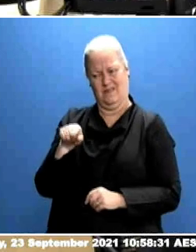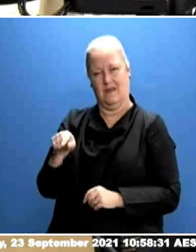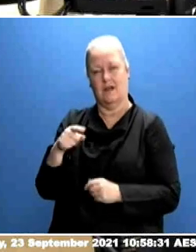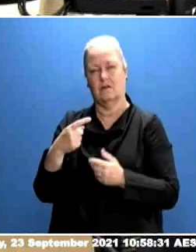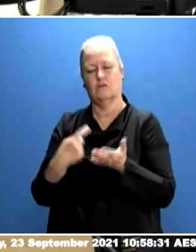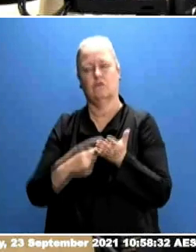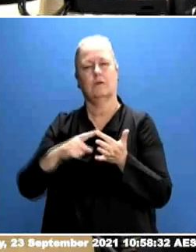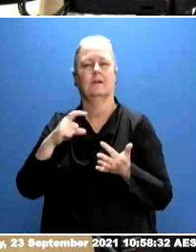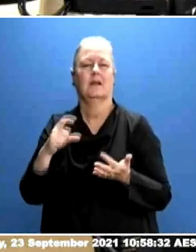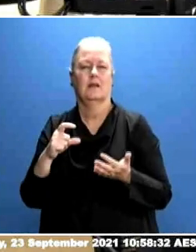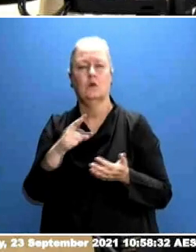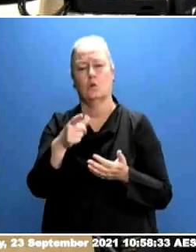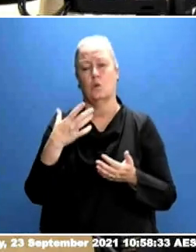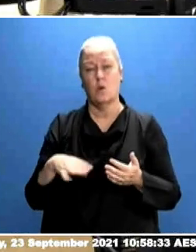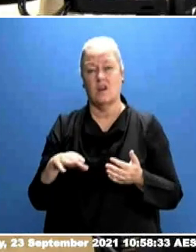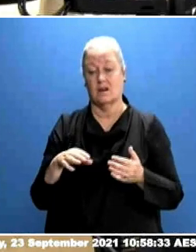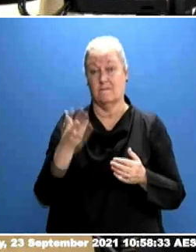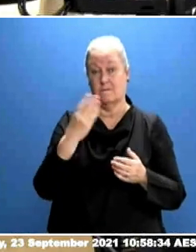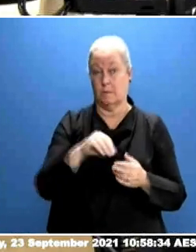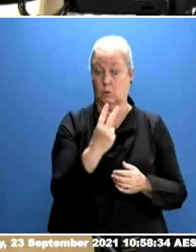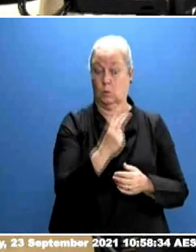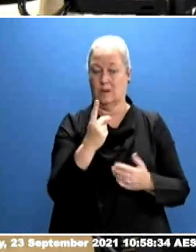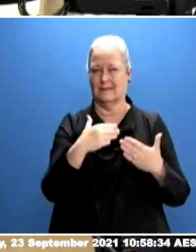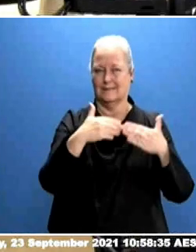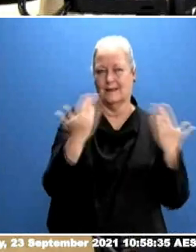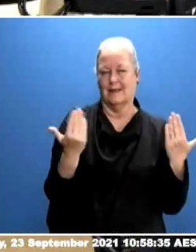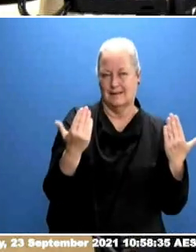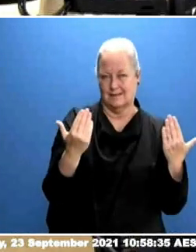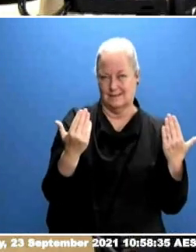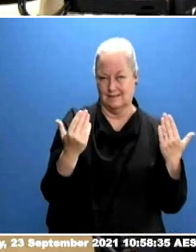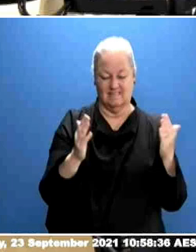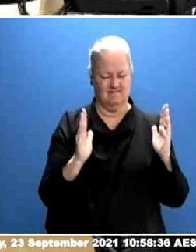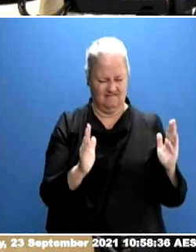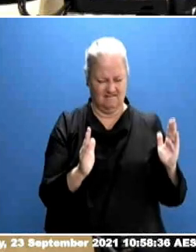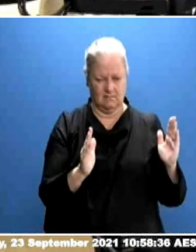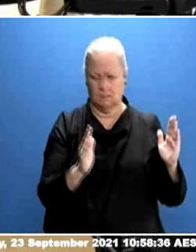to extend from the 21-day period up to a 6-month period?